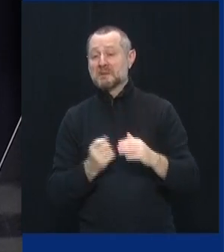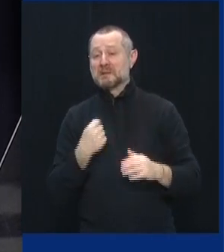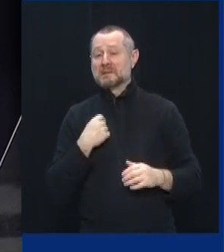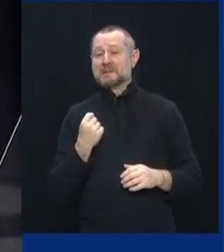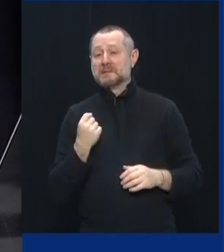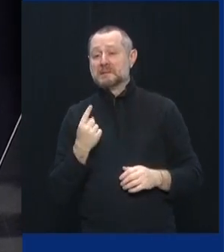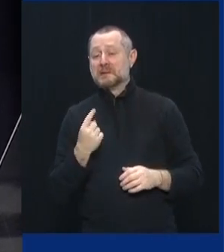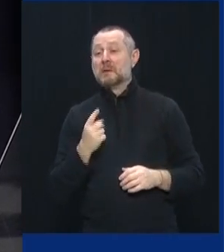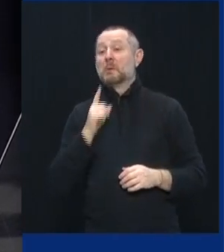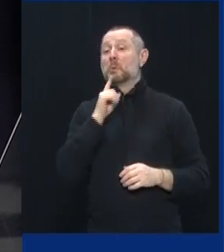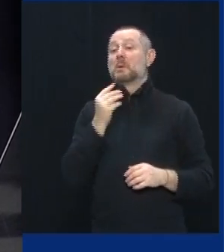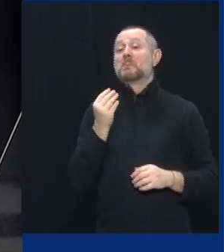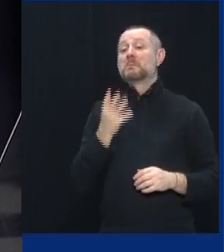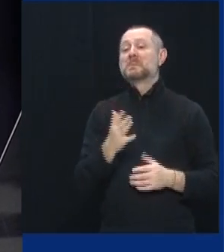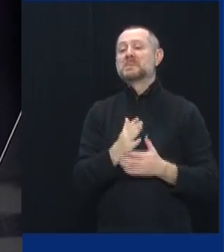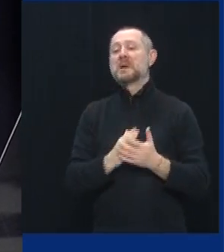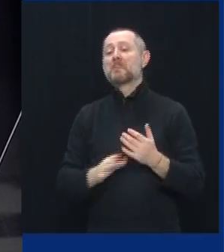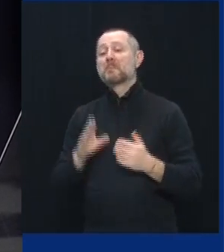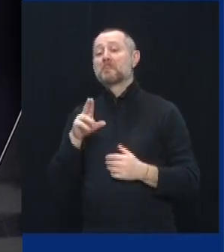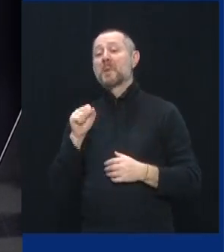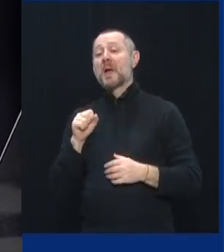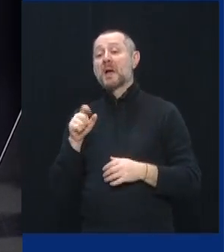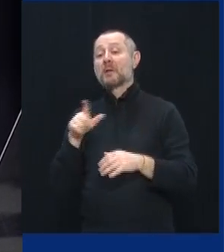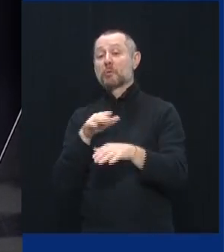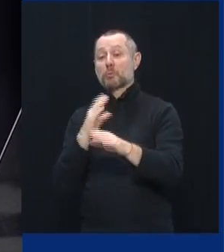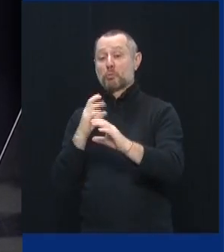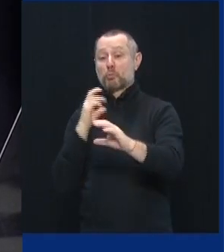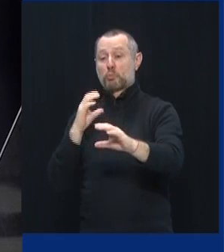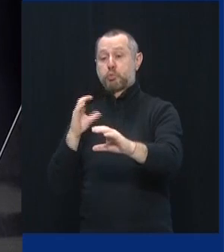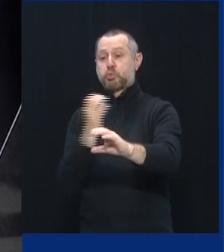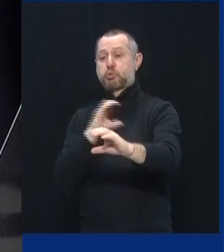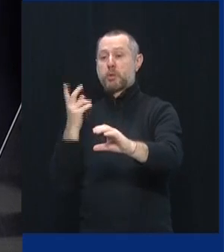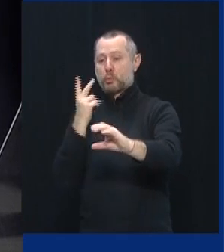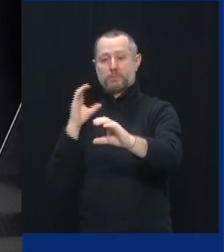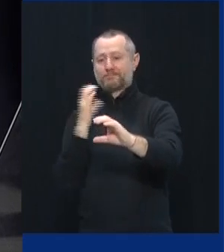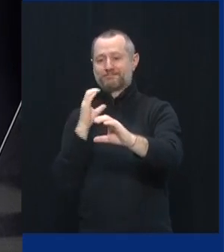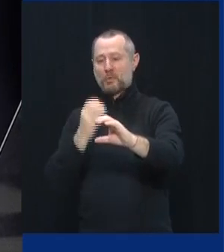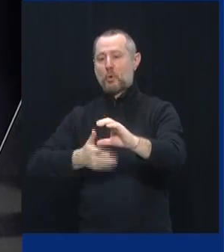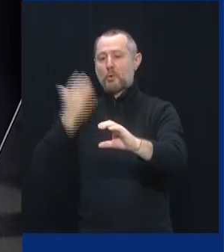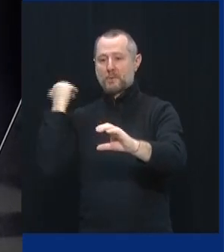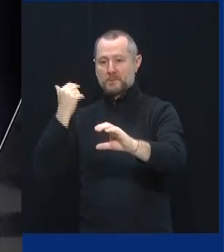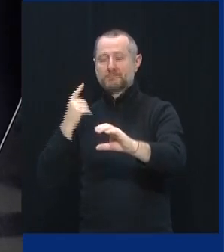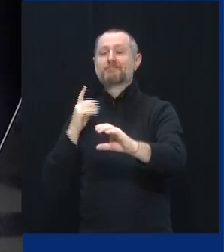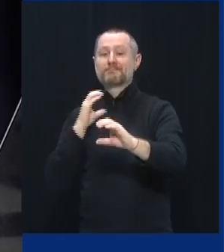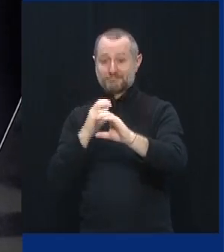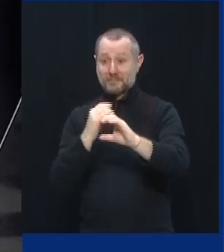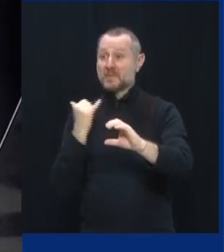ON BUSES 13% RIDERSHIP, I THINK THE DECISION TO PROVIDE REDUCED SERVICE YESTERDAY IN ORDER TO